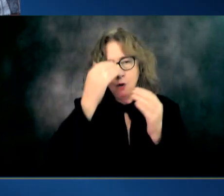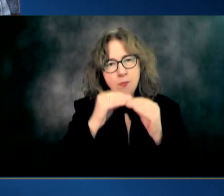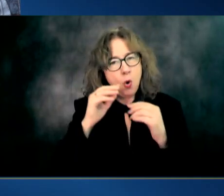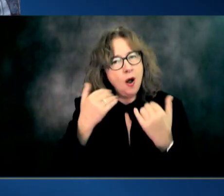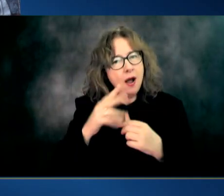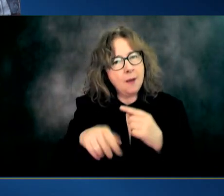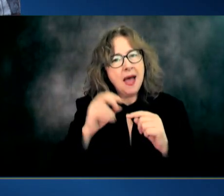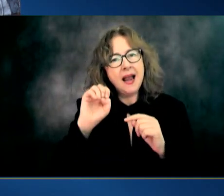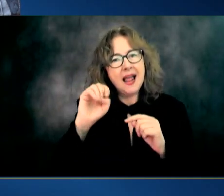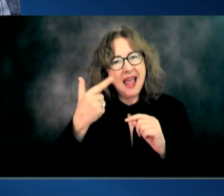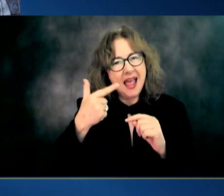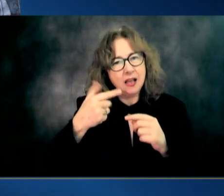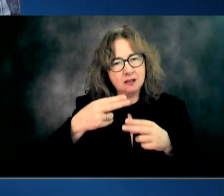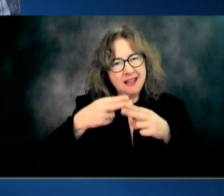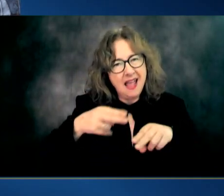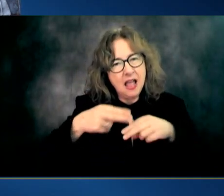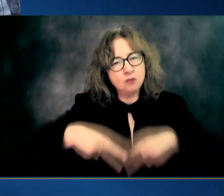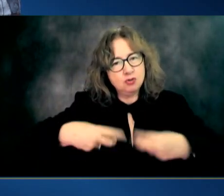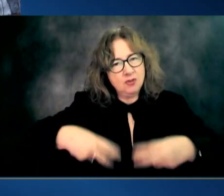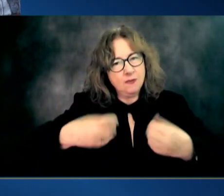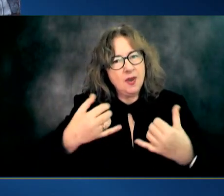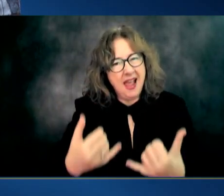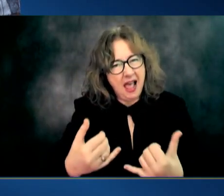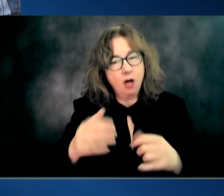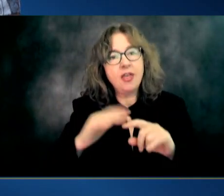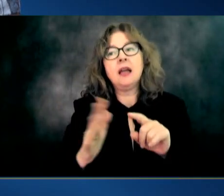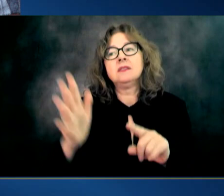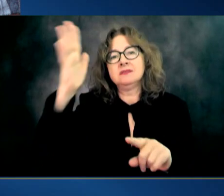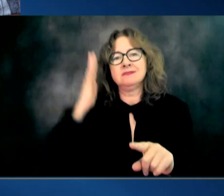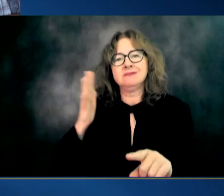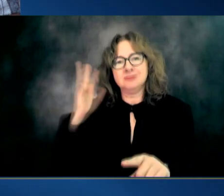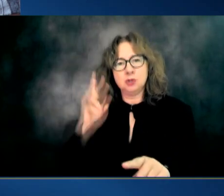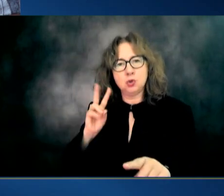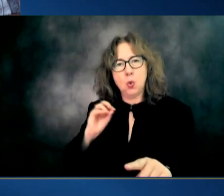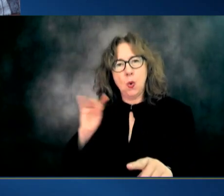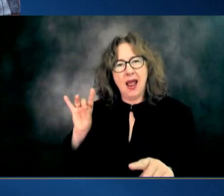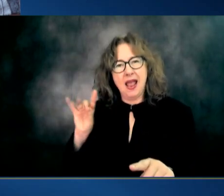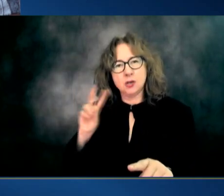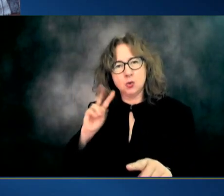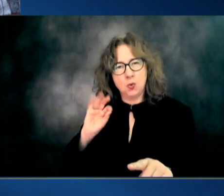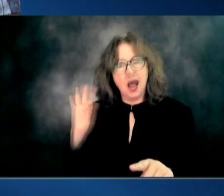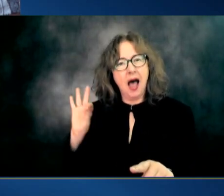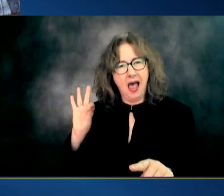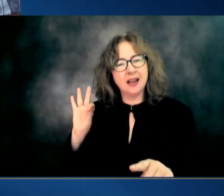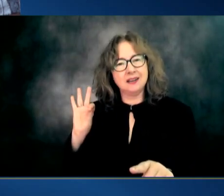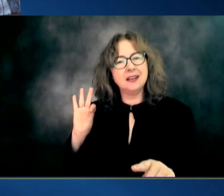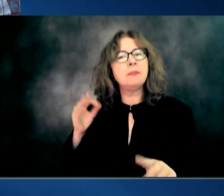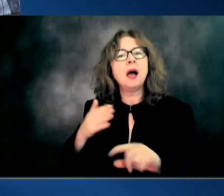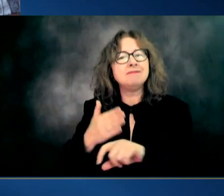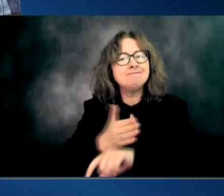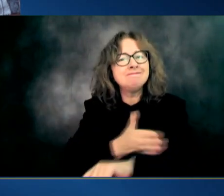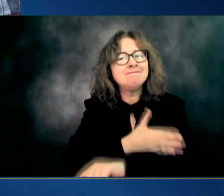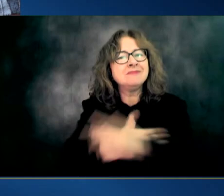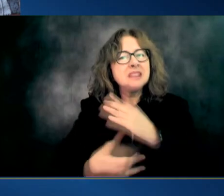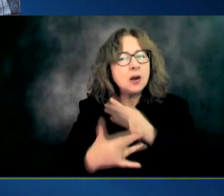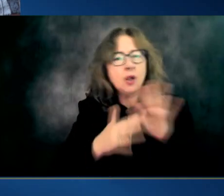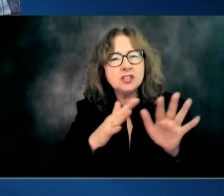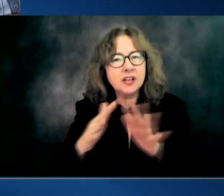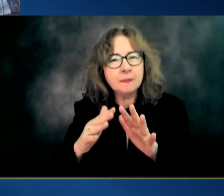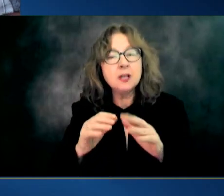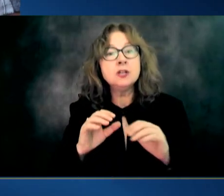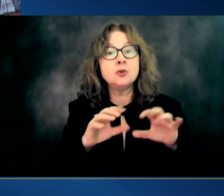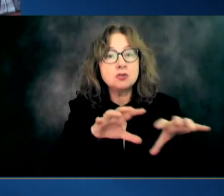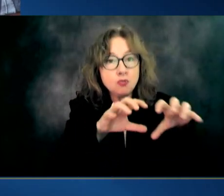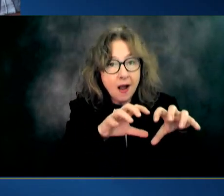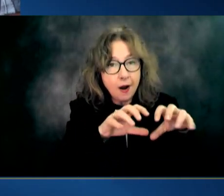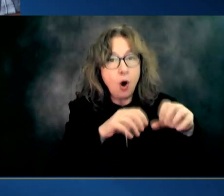2008 and 2009. But, yeah, it's cryo preserved. And when I am ready to use it,